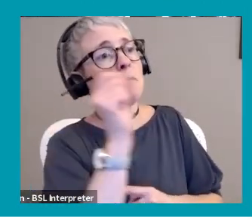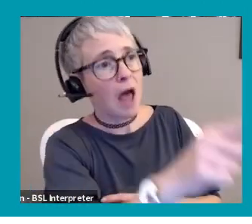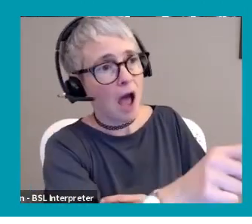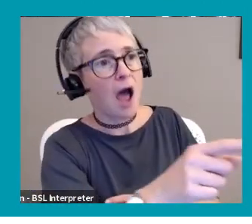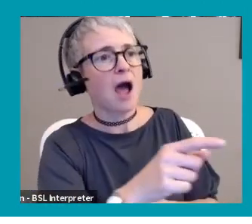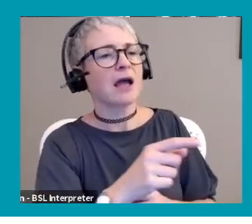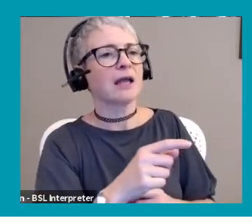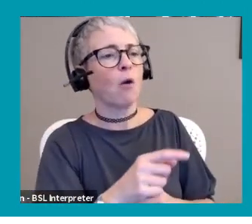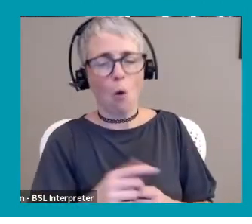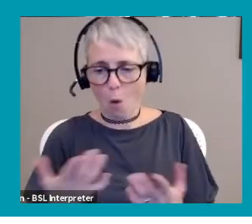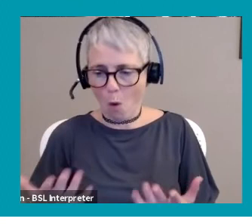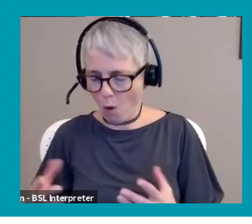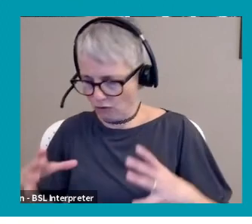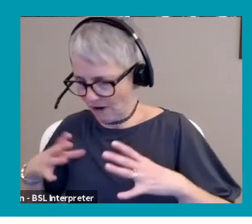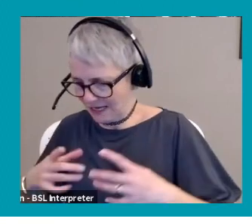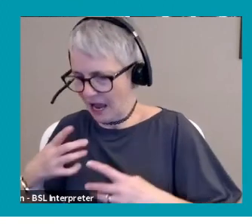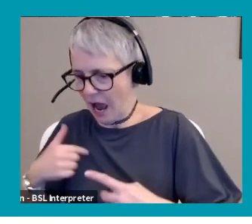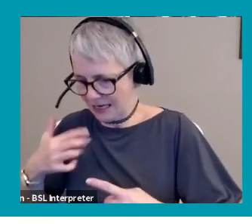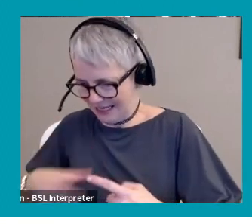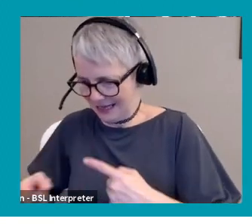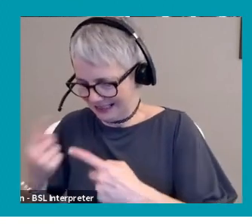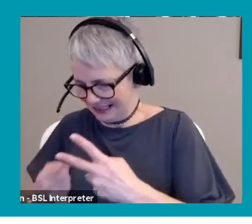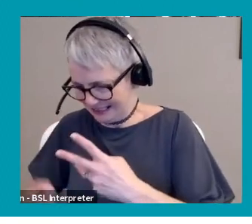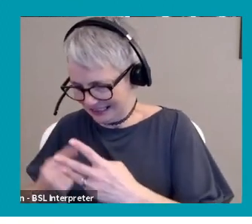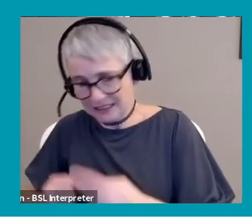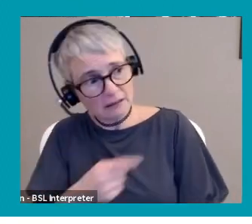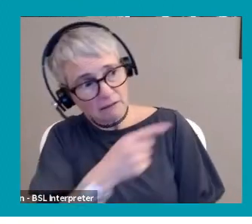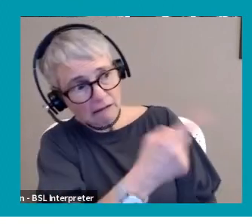you're searching cause these are the things that are going to be top of mind. And so it's